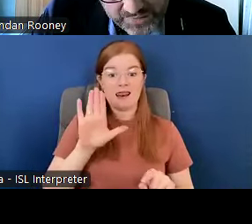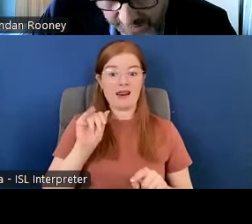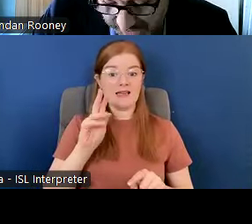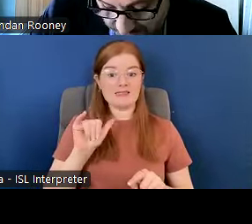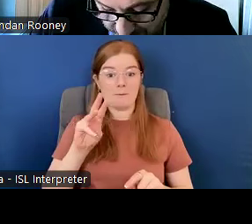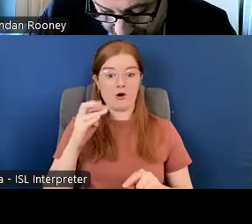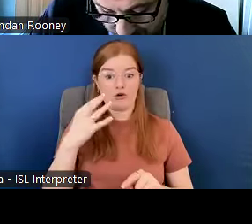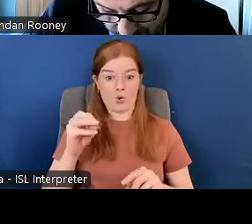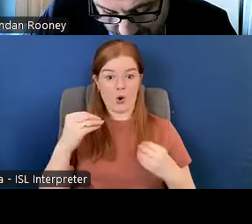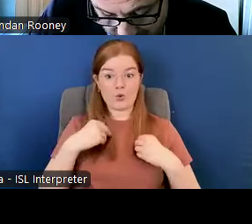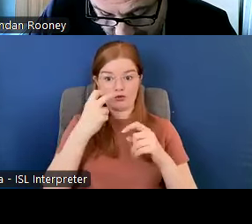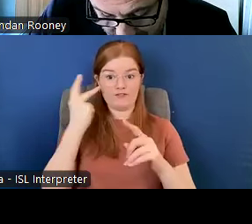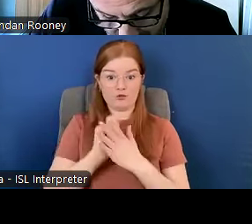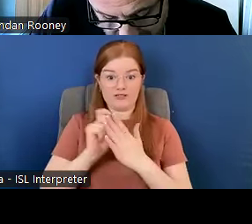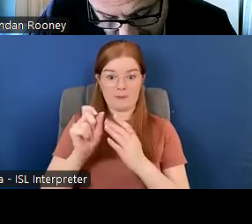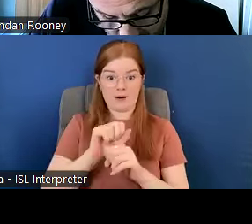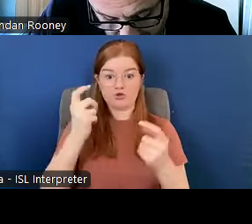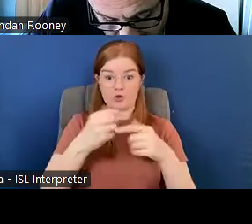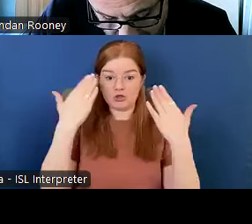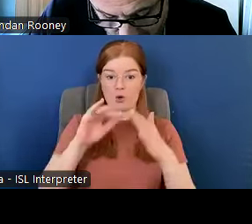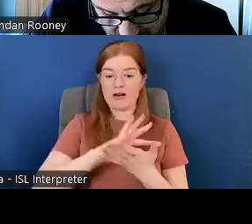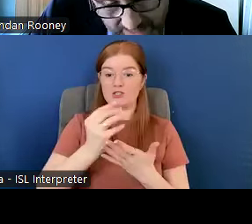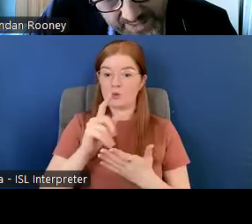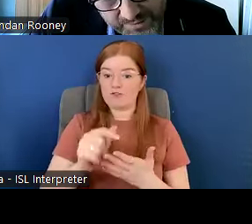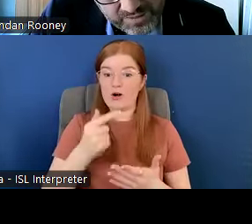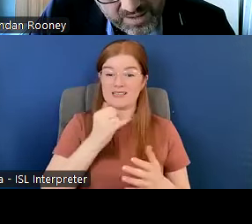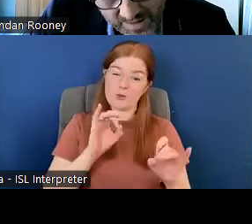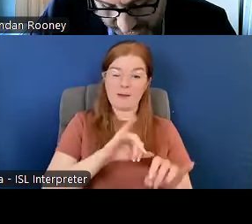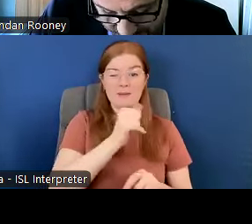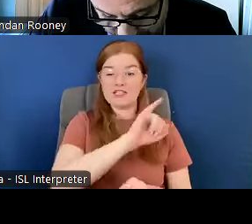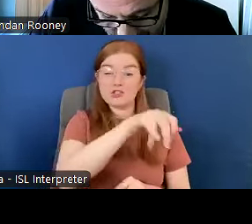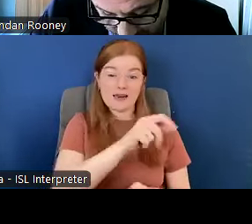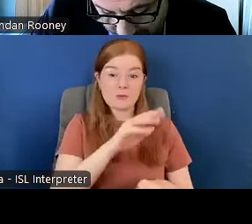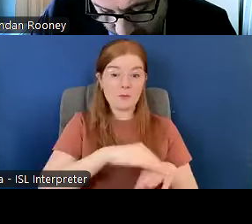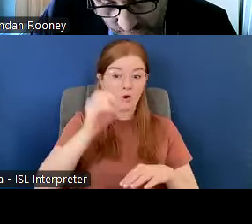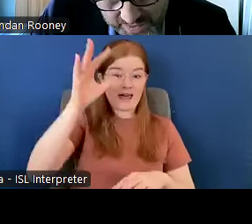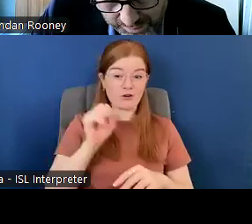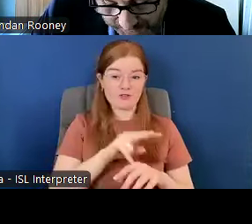of 1924 suggested that while Jellett was the cleverer artist of the two, Hone was the